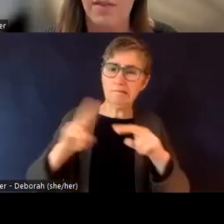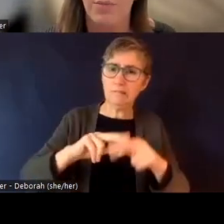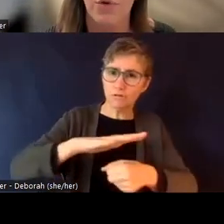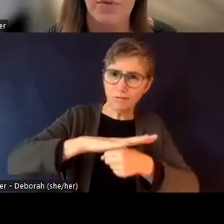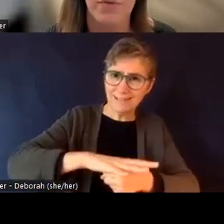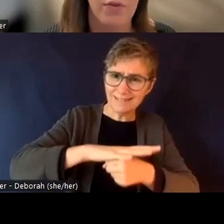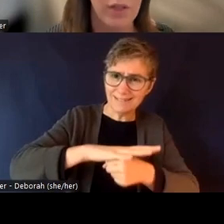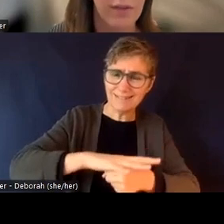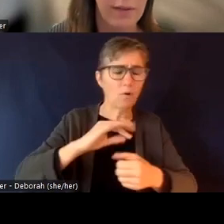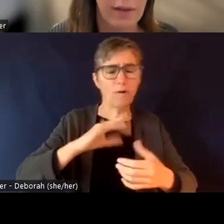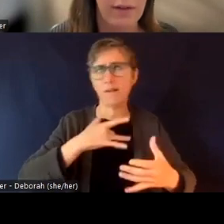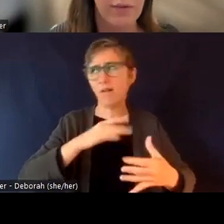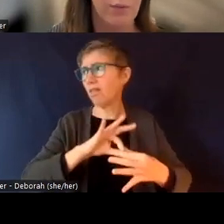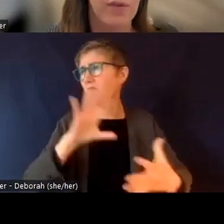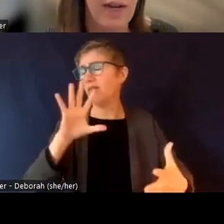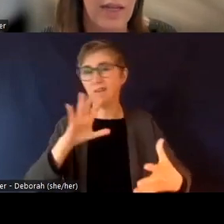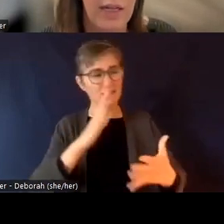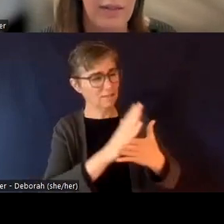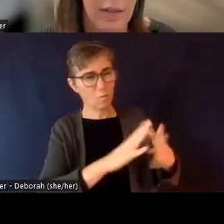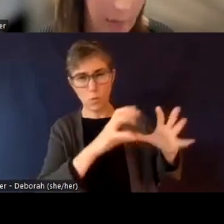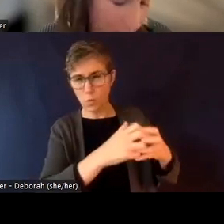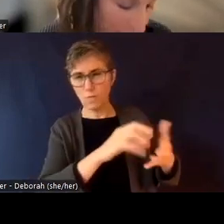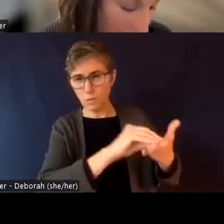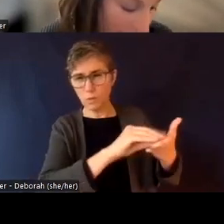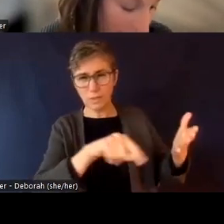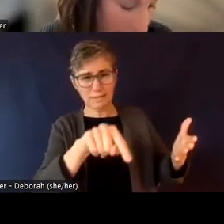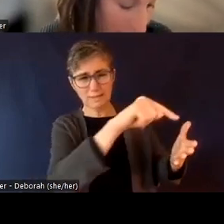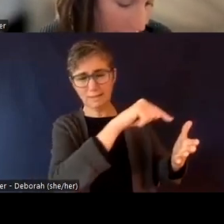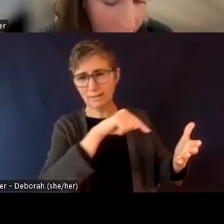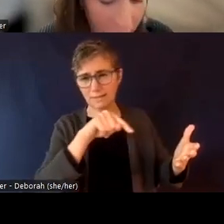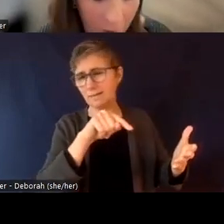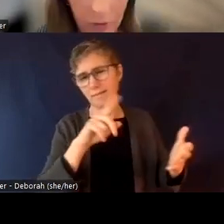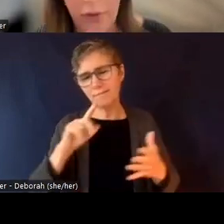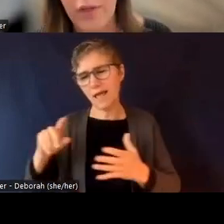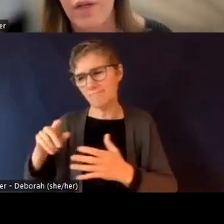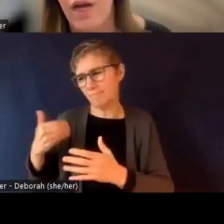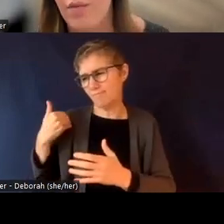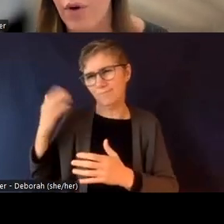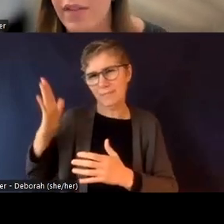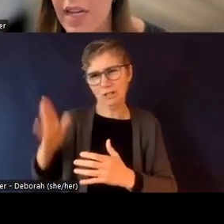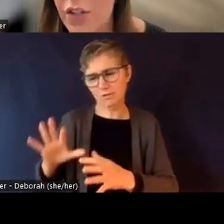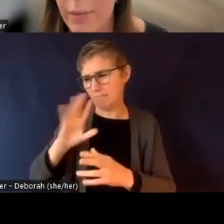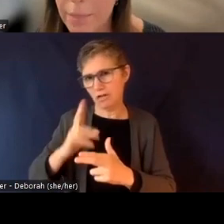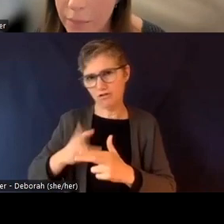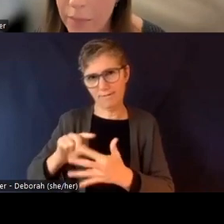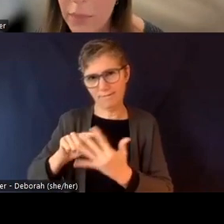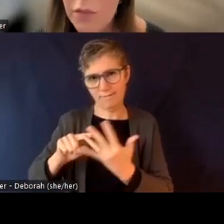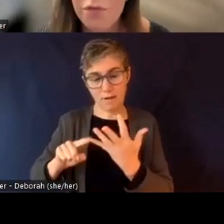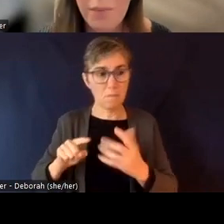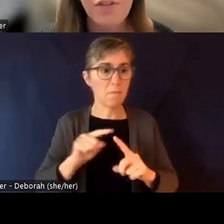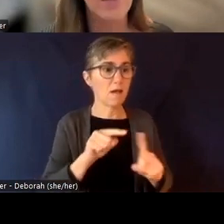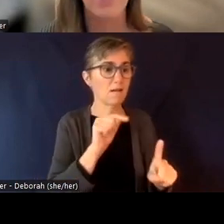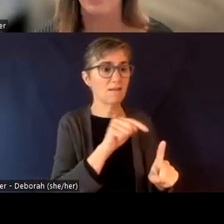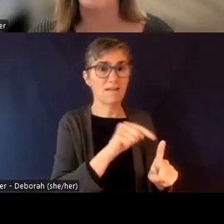some groups of students as was highlighted in the prior speaker's presentation. Female students, for